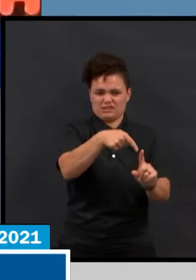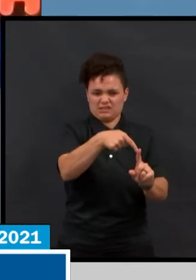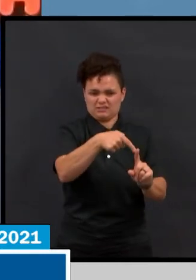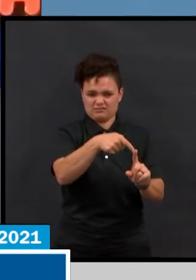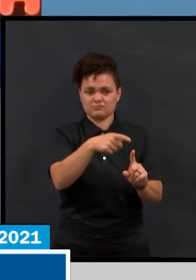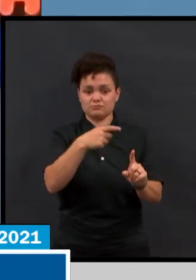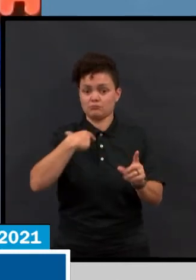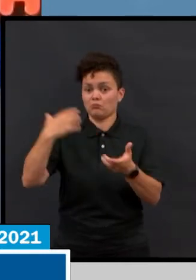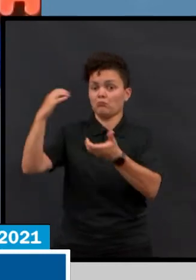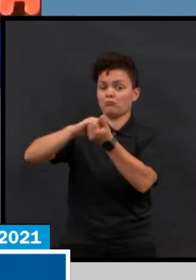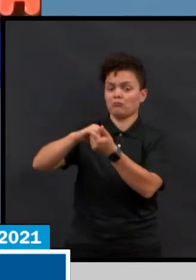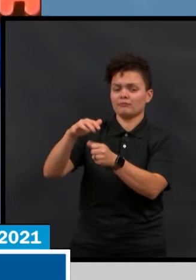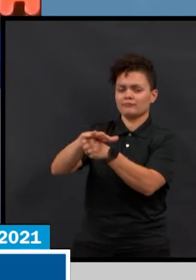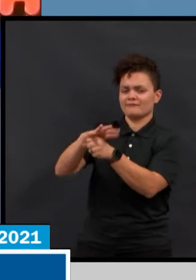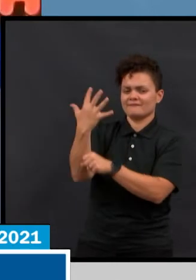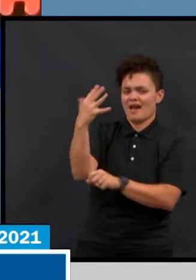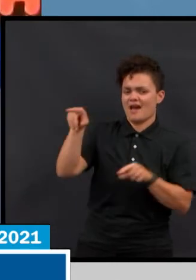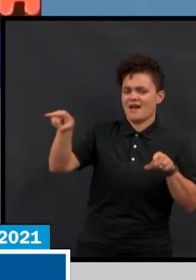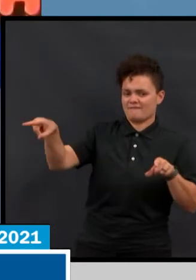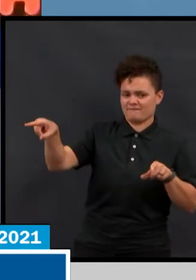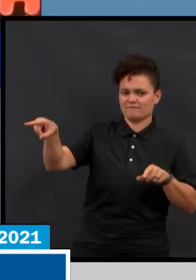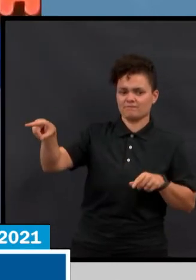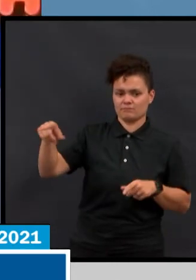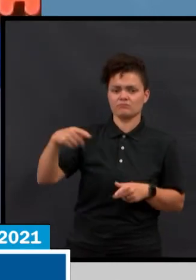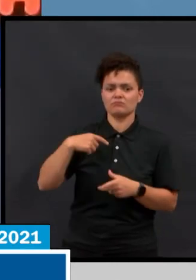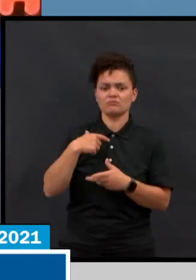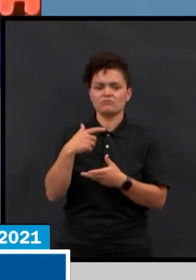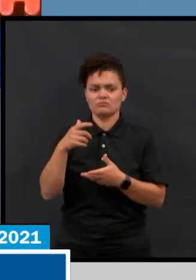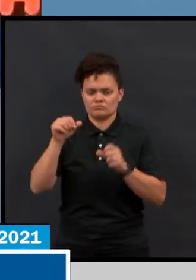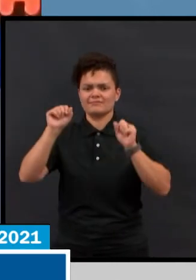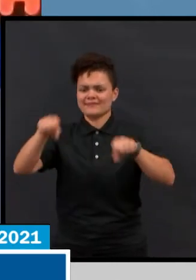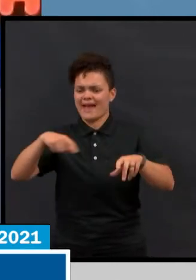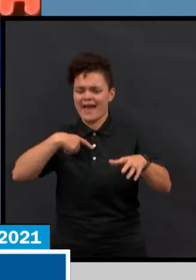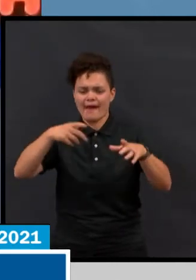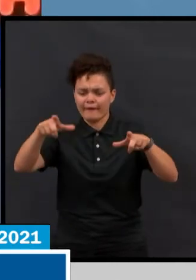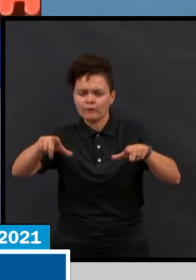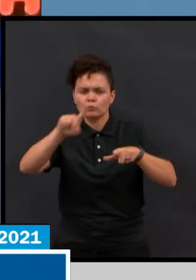rezoning where we just begun the process to allow the entire east colfax community